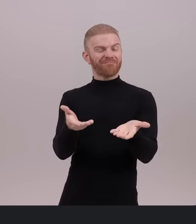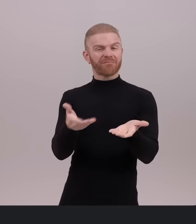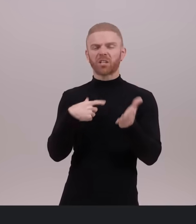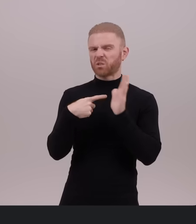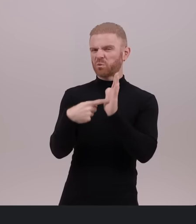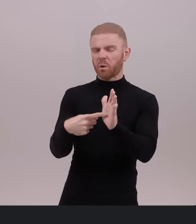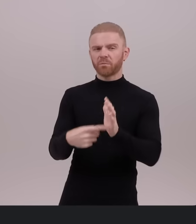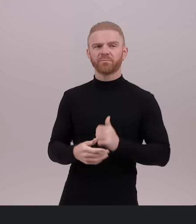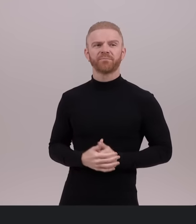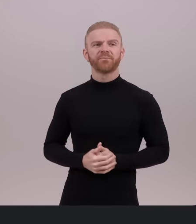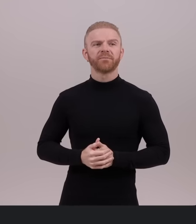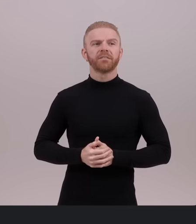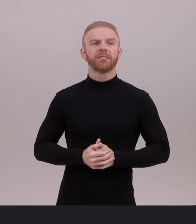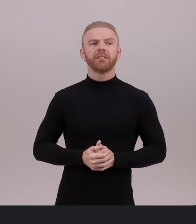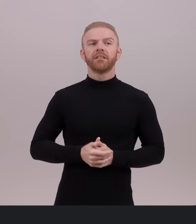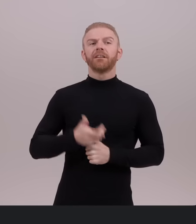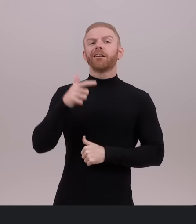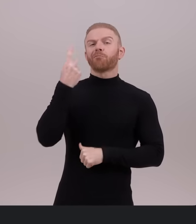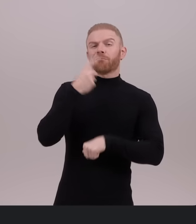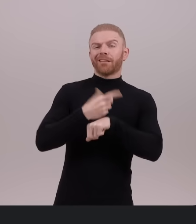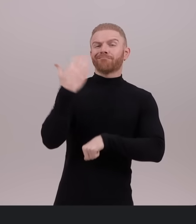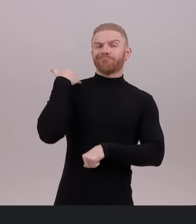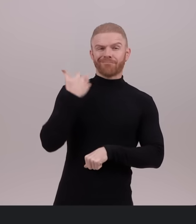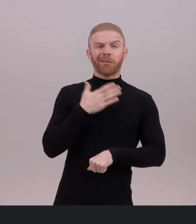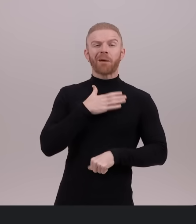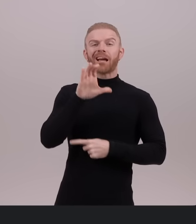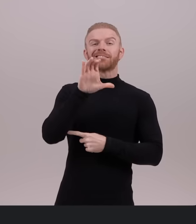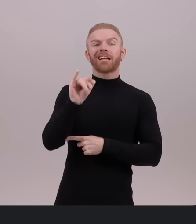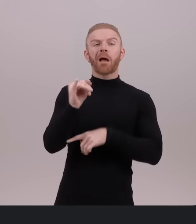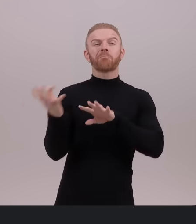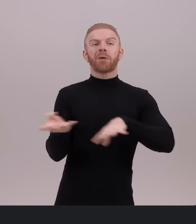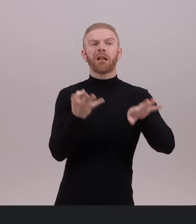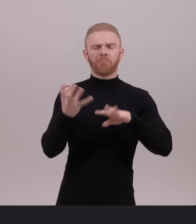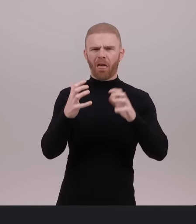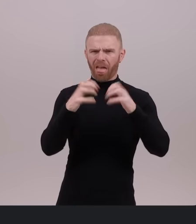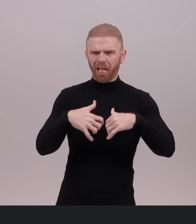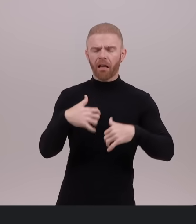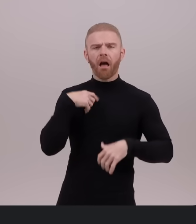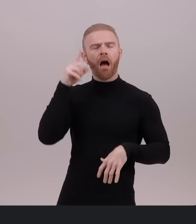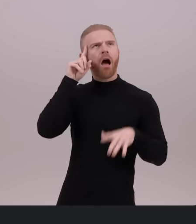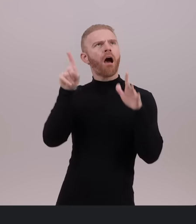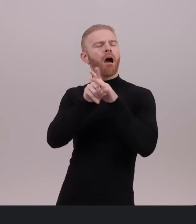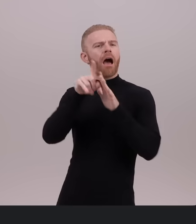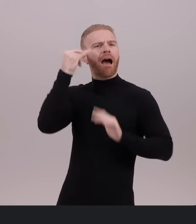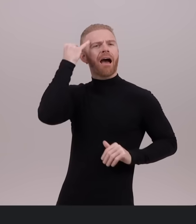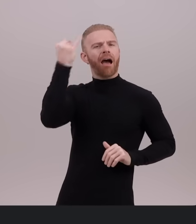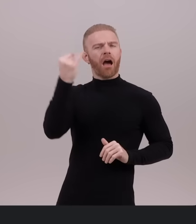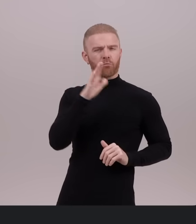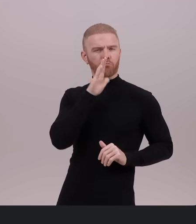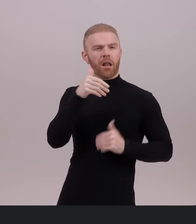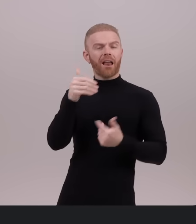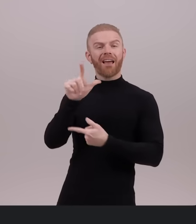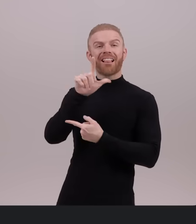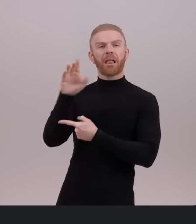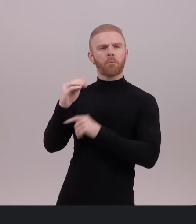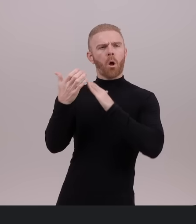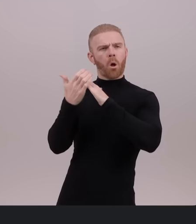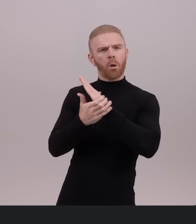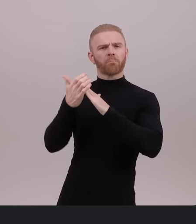The other day, my CI pipeline broke, which gave me this idea: Why not have an LLM automatically self-heal the pipeline?